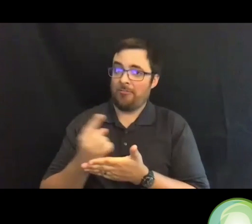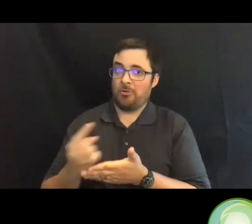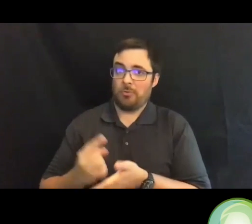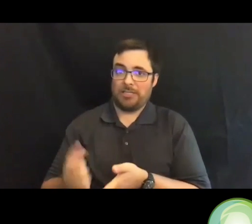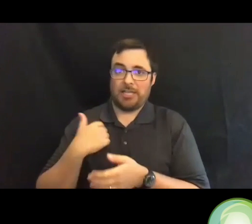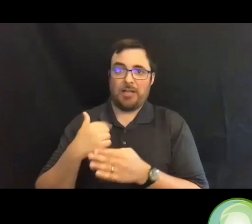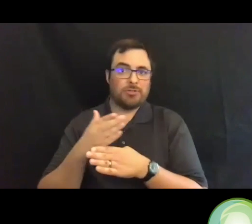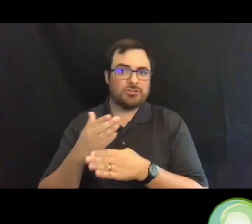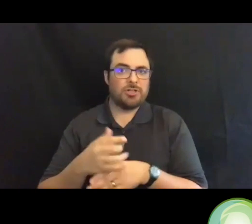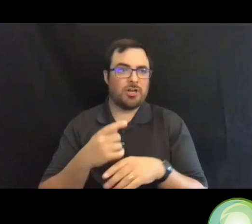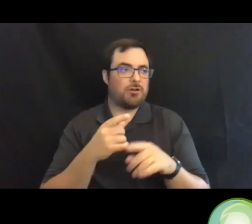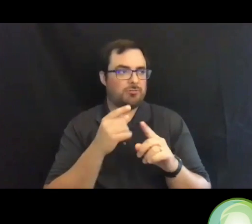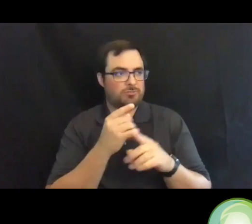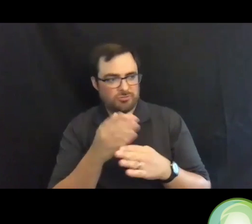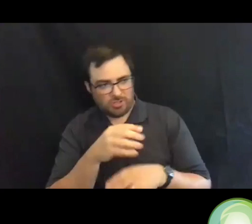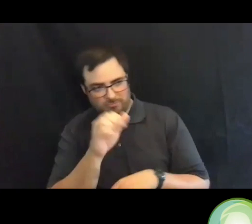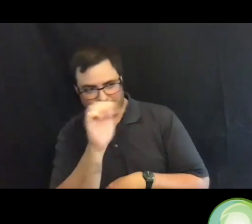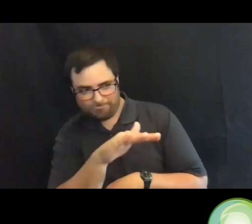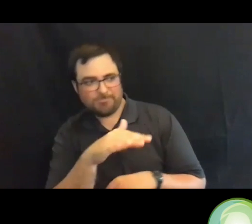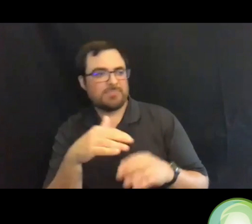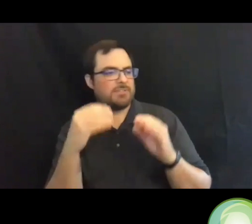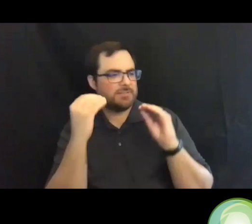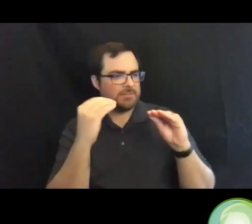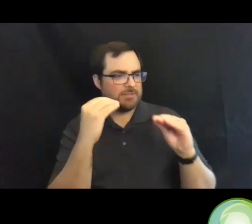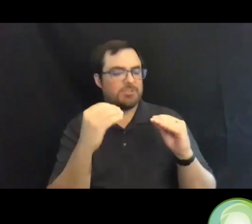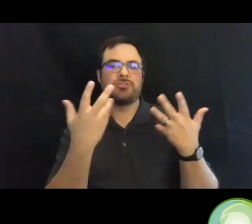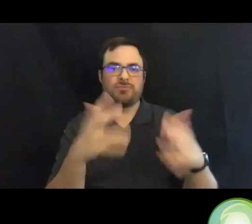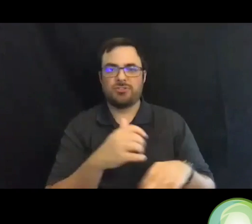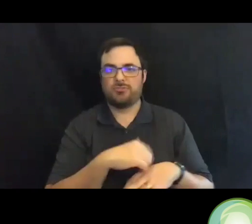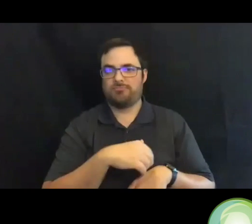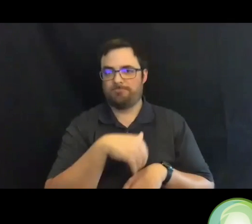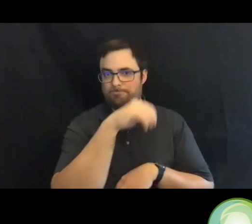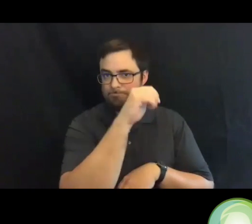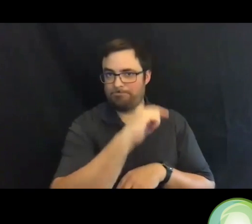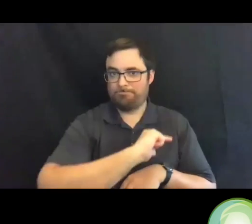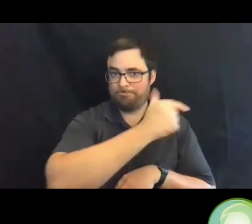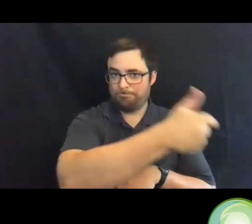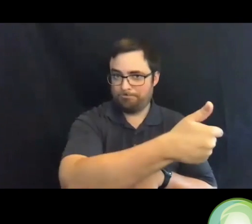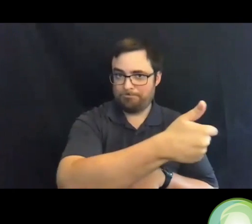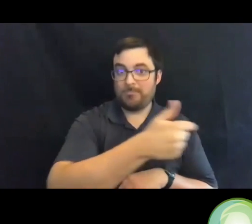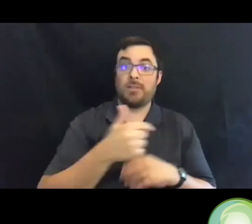teach it how to do it and then send her off. So maybe that will be helpful for the really littles.